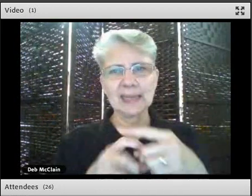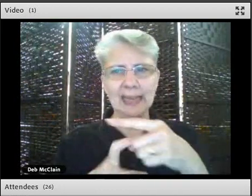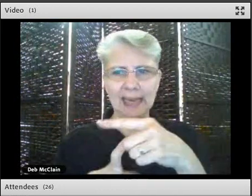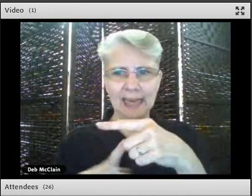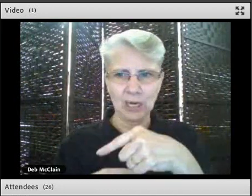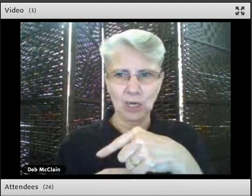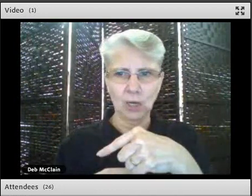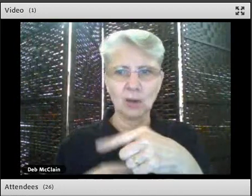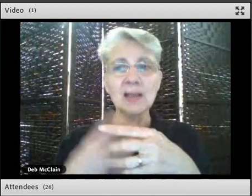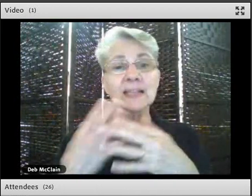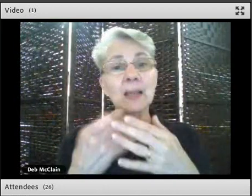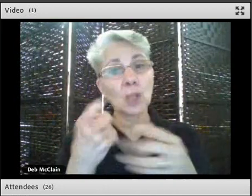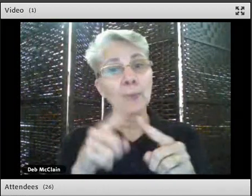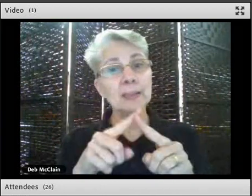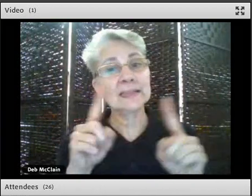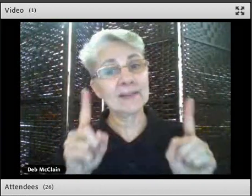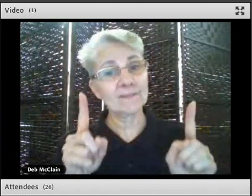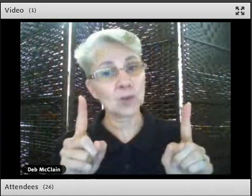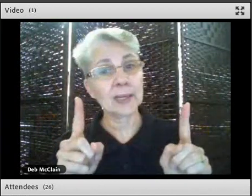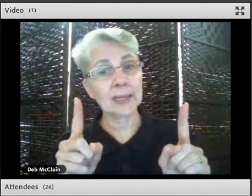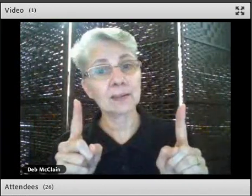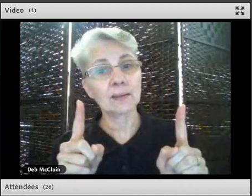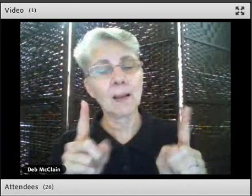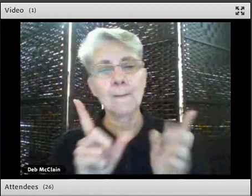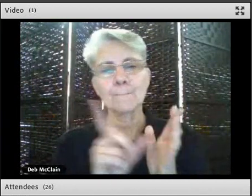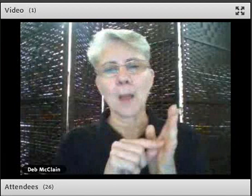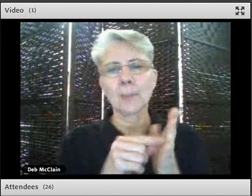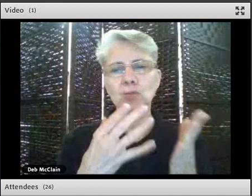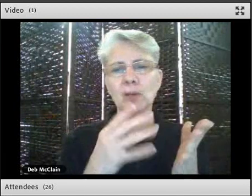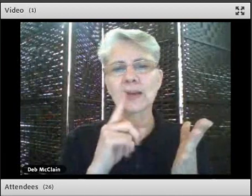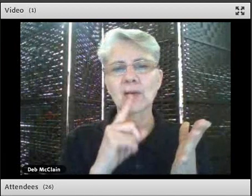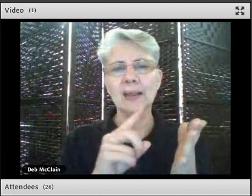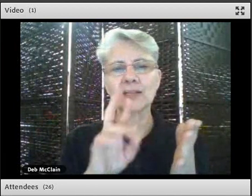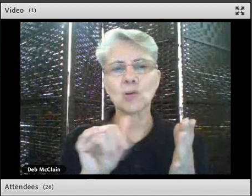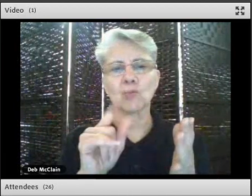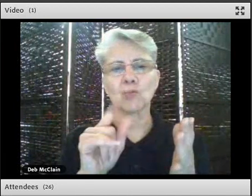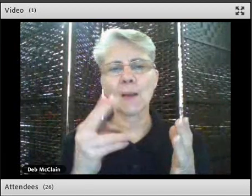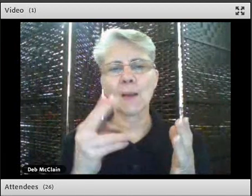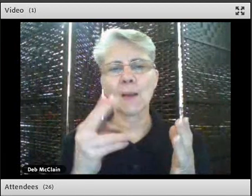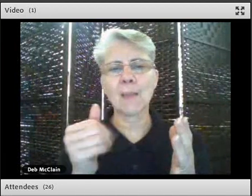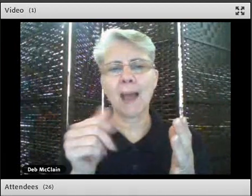And because RDA is founded on the principle of representation,